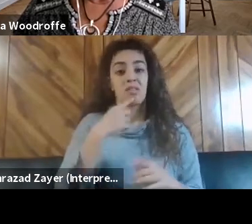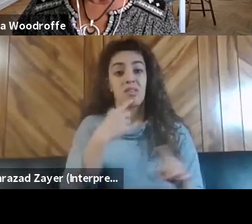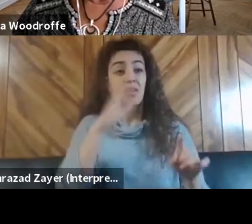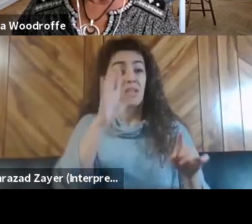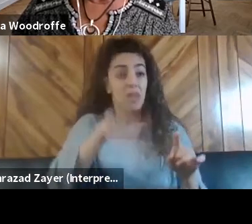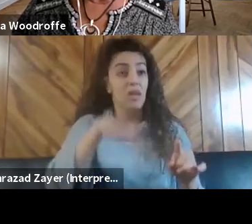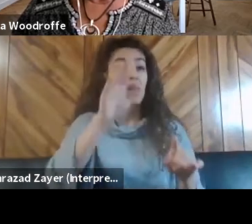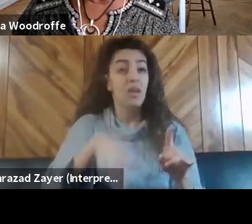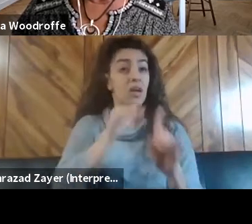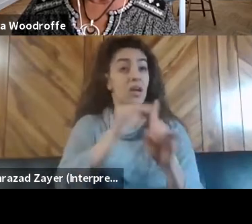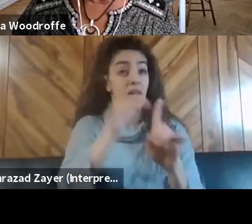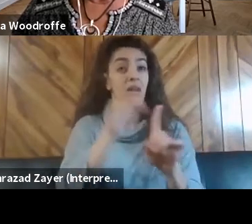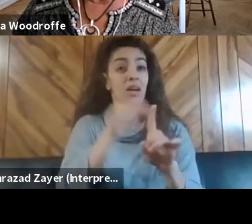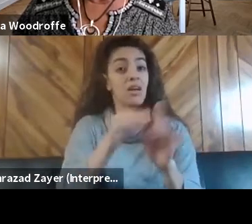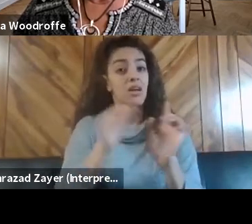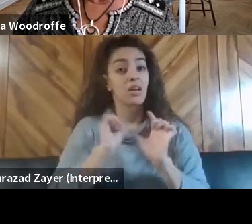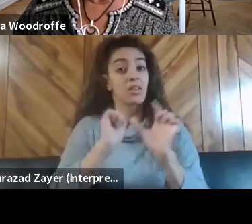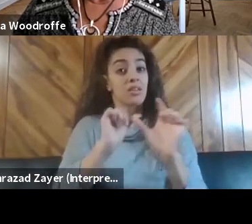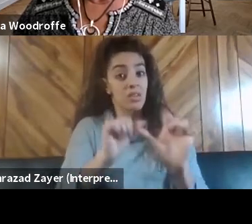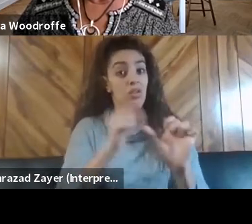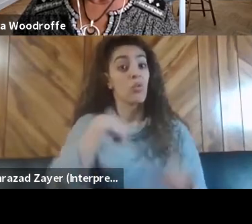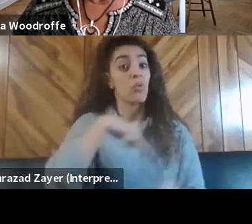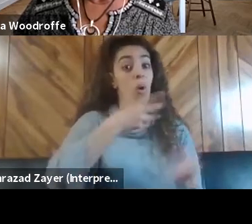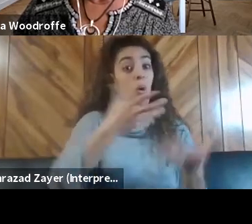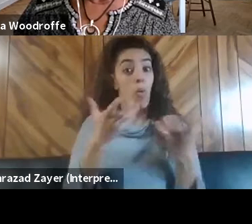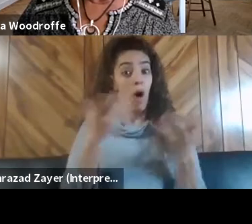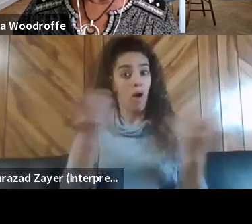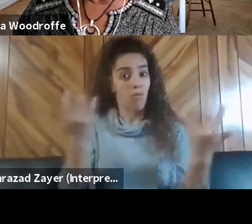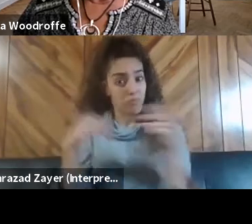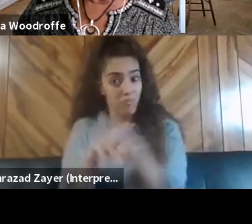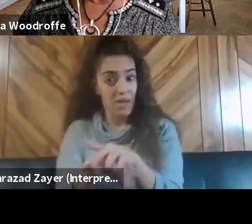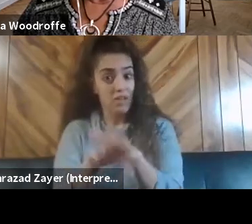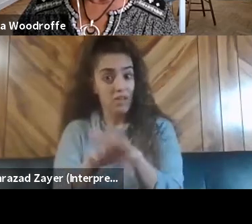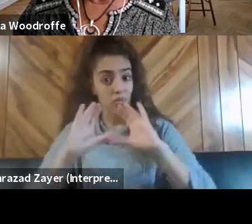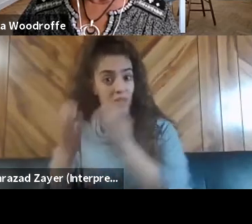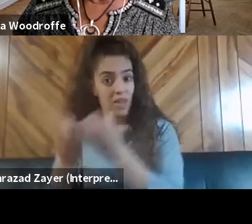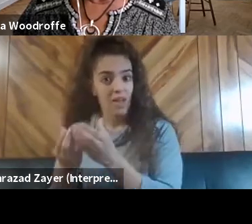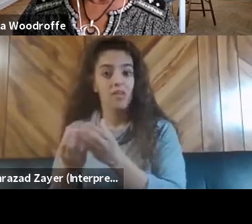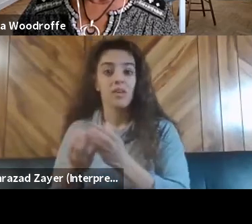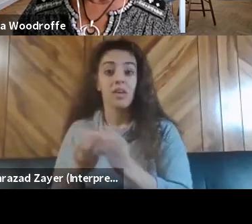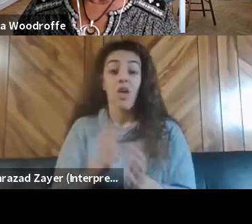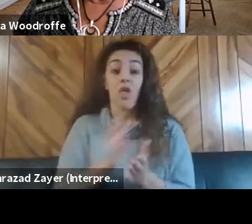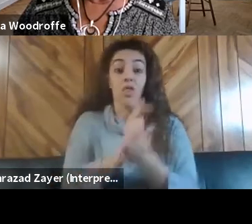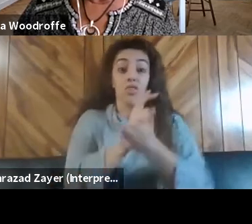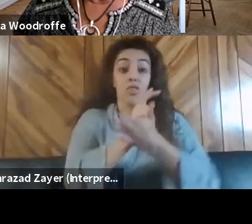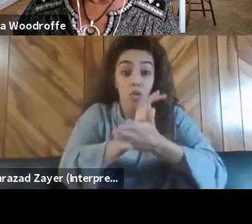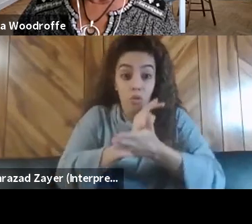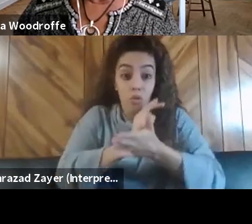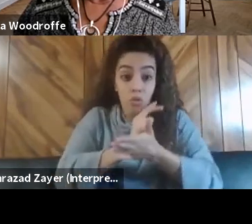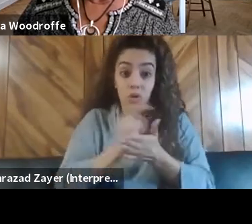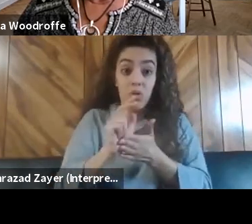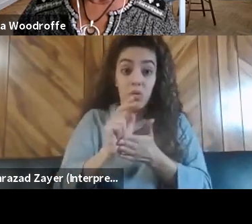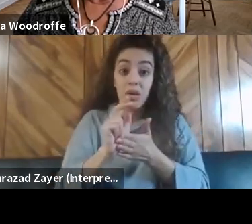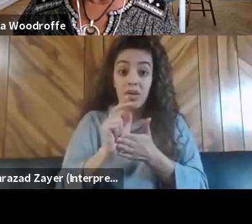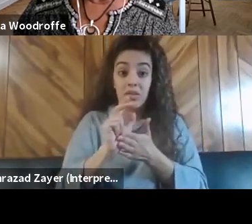through this whole thing. Three weeks go by. And then and as we're going into week two, the same thing, well we don't see